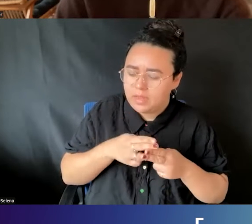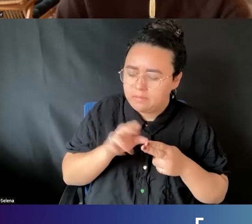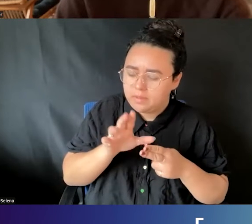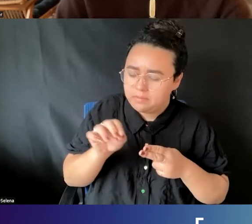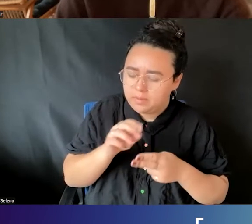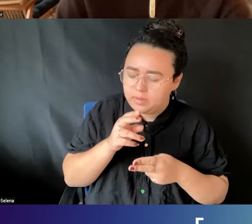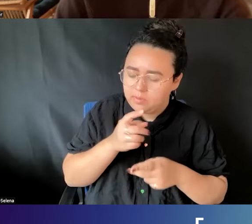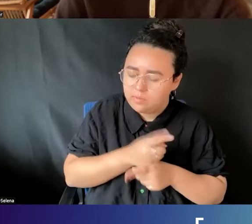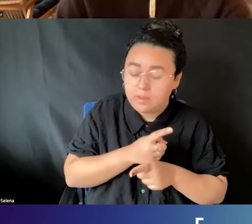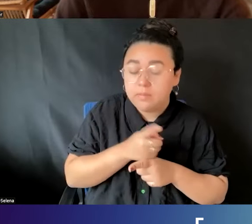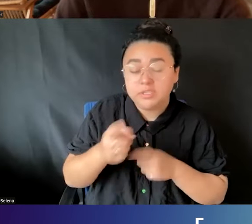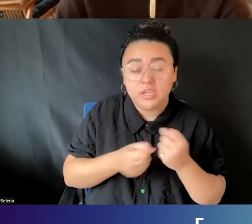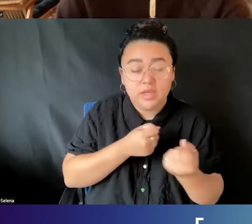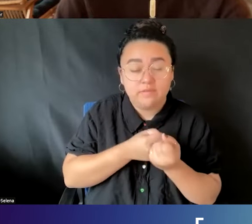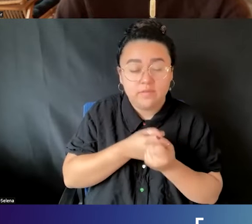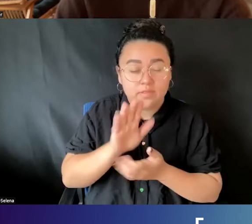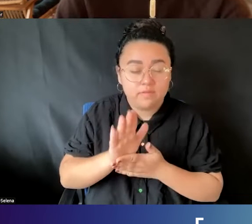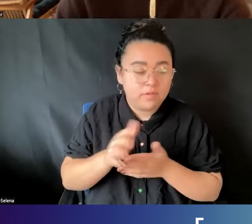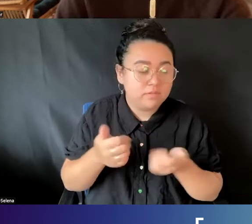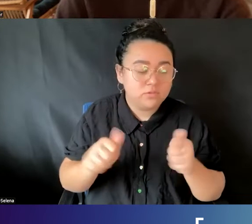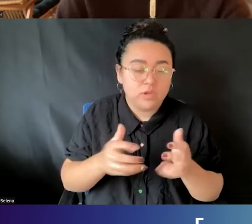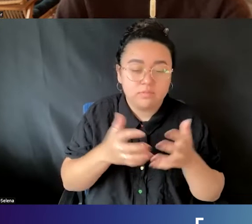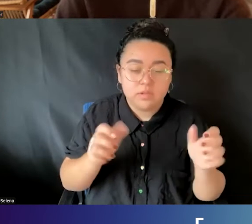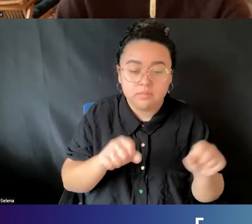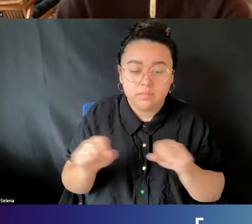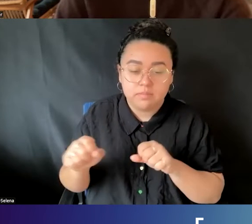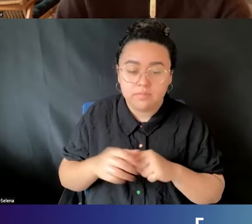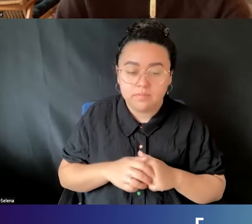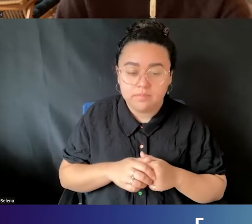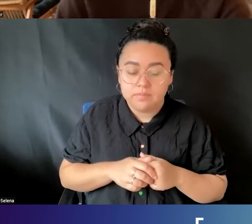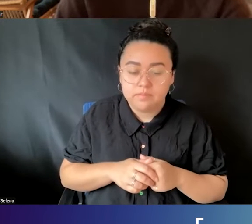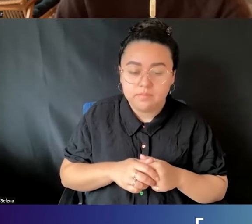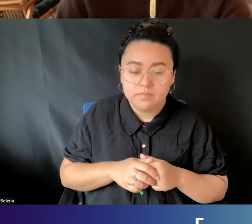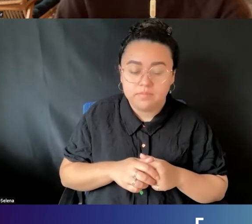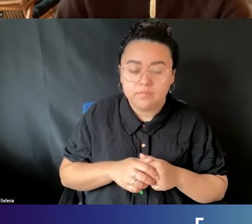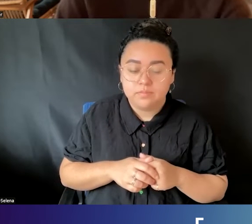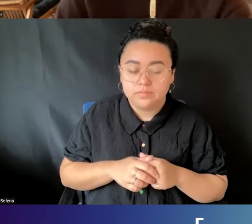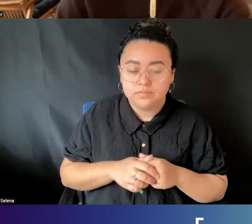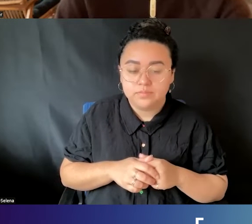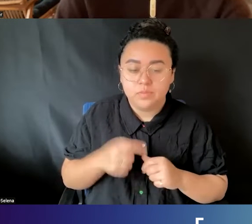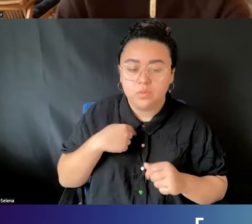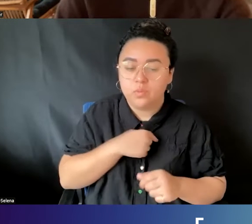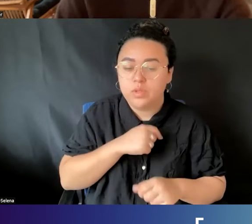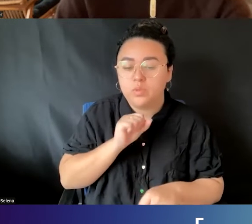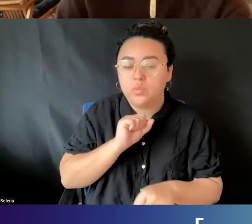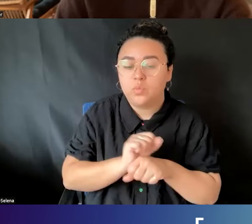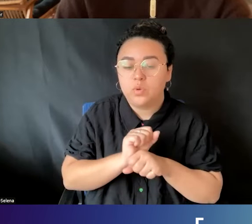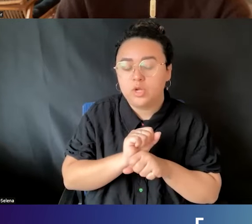as much as she could, you know, it was we were able to to work around that,